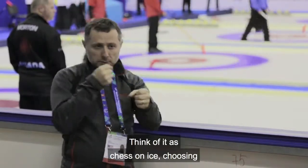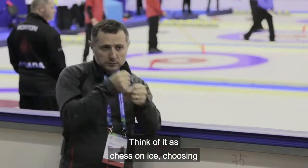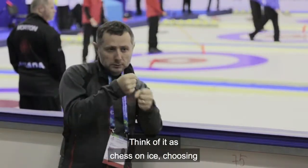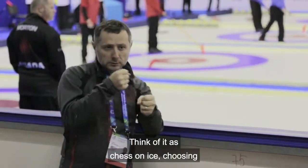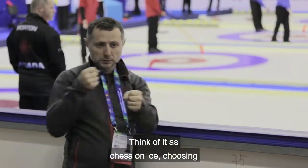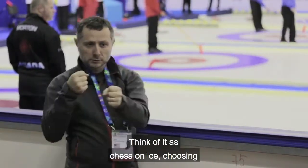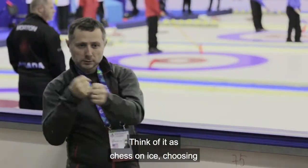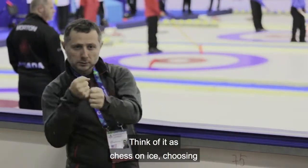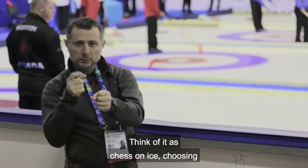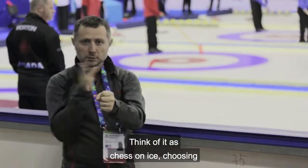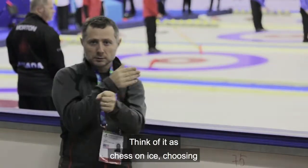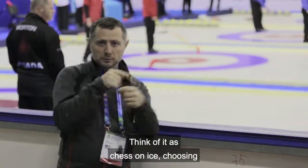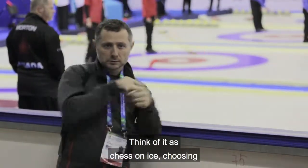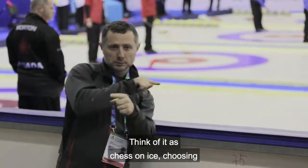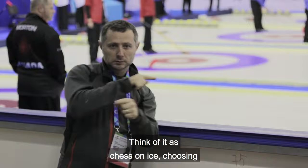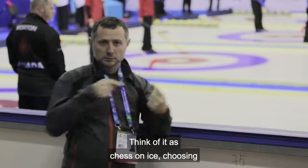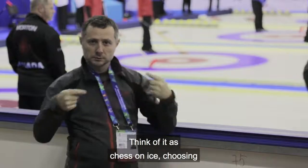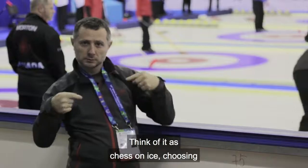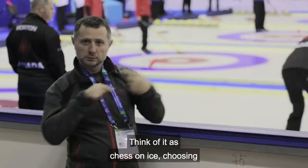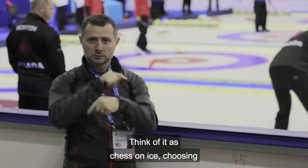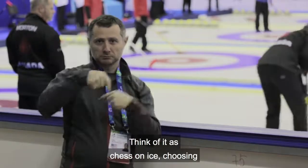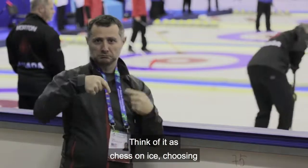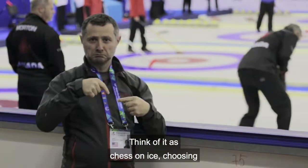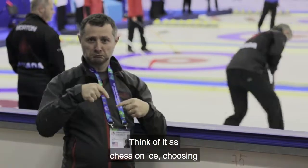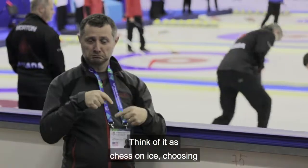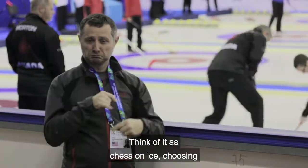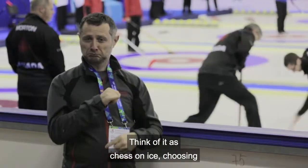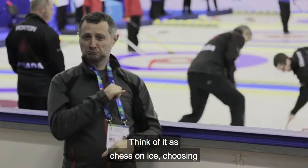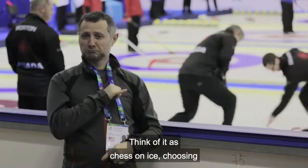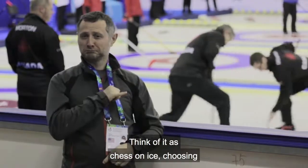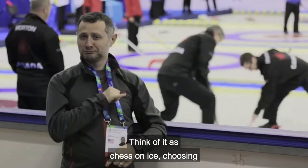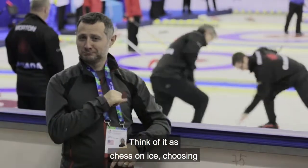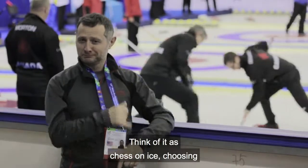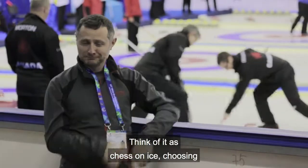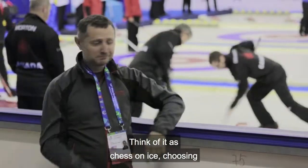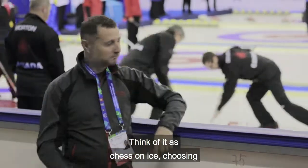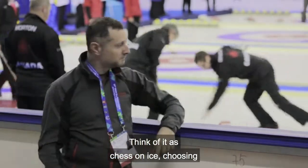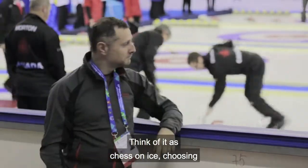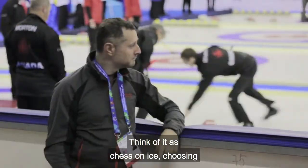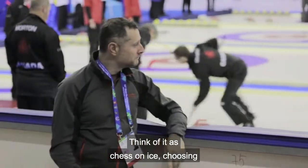Think of it as chess on ice, choosing